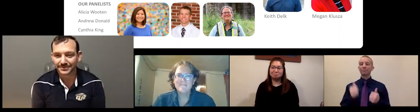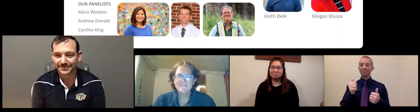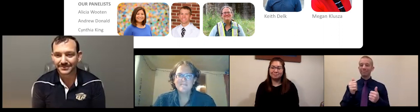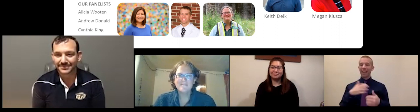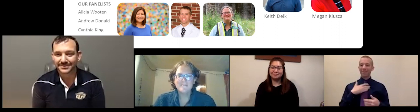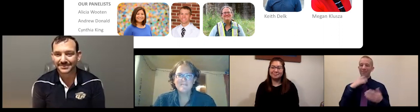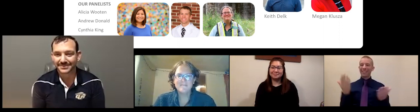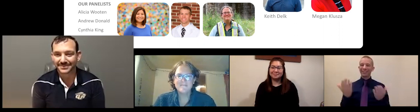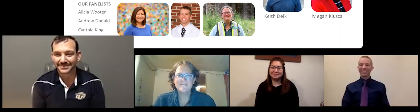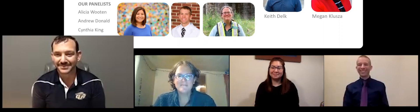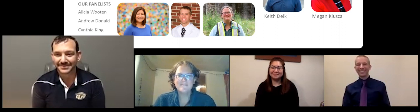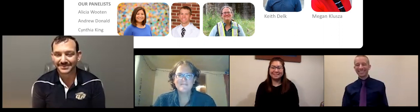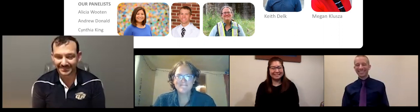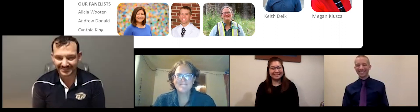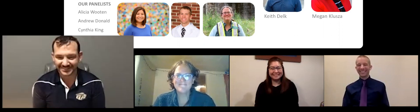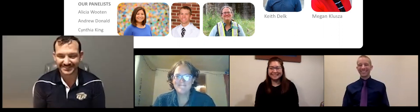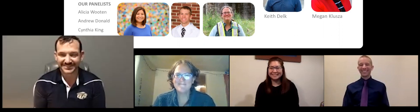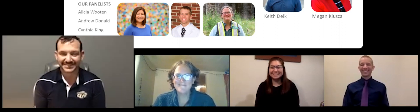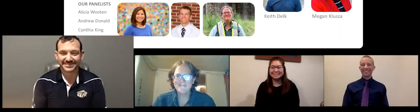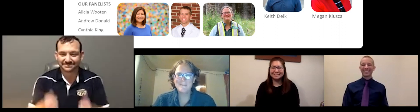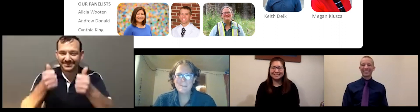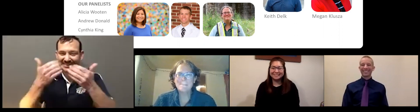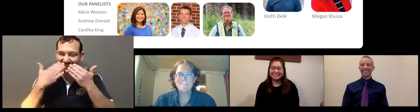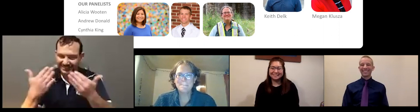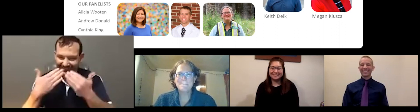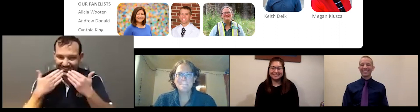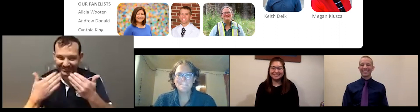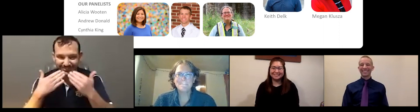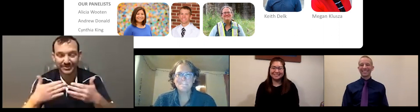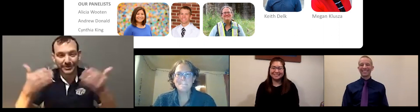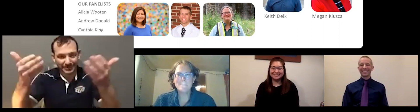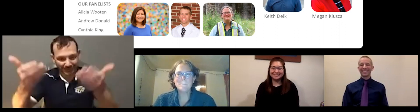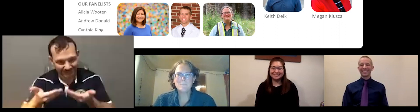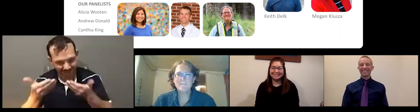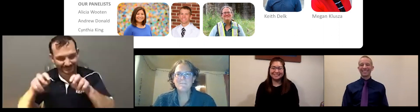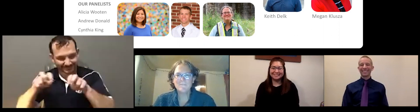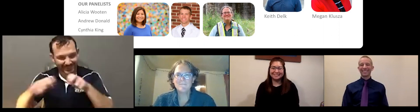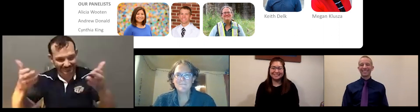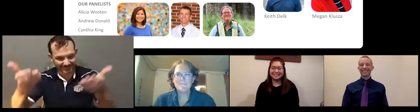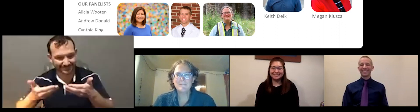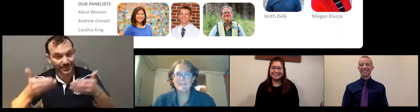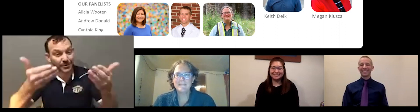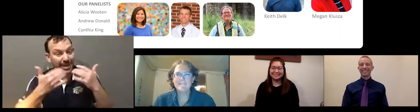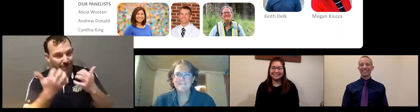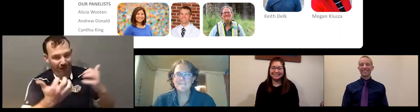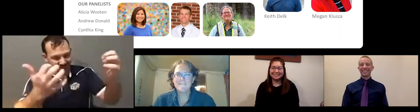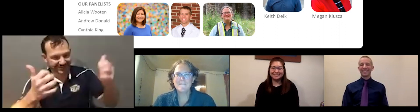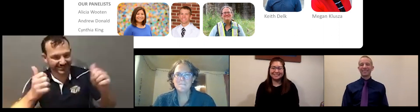I'm happy to be here! Thank you! Welcome, panelists. Welcome, audience.